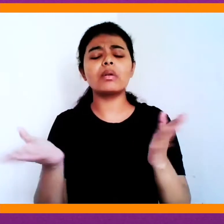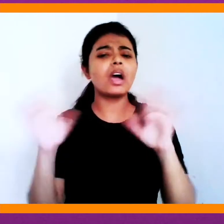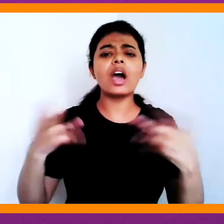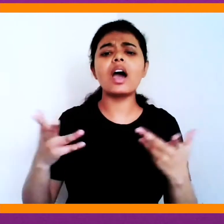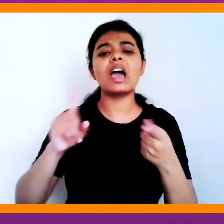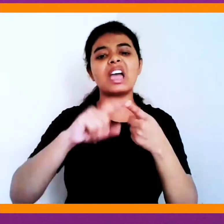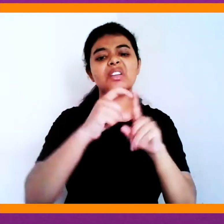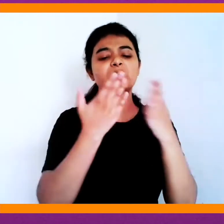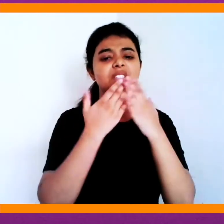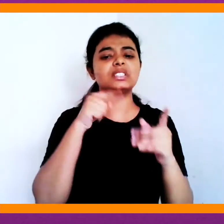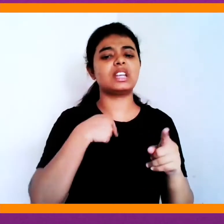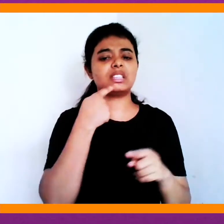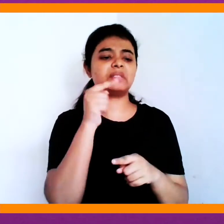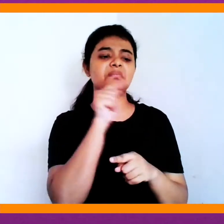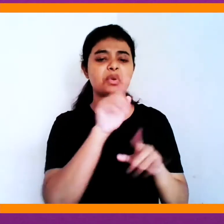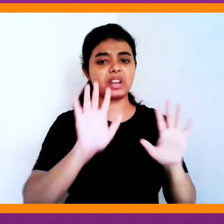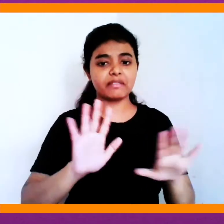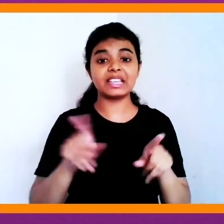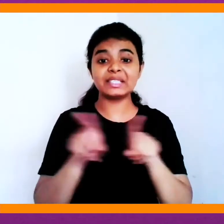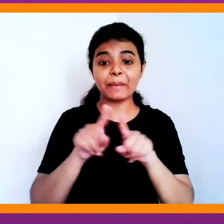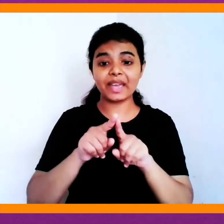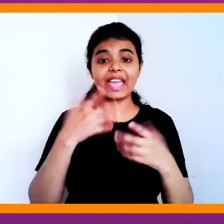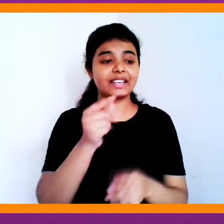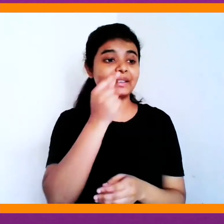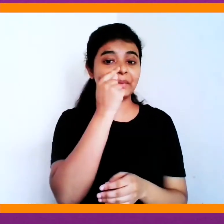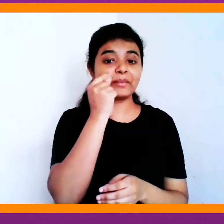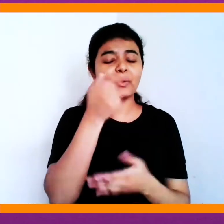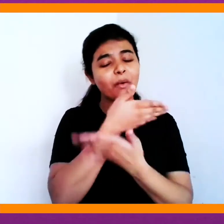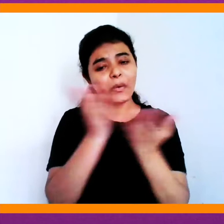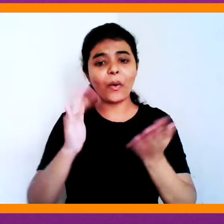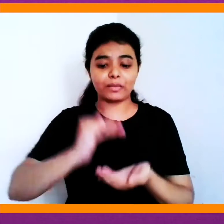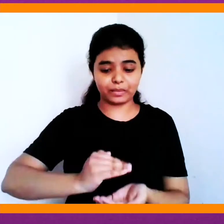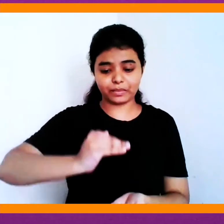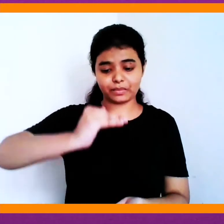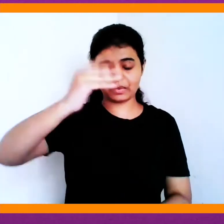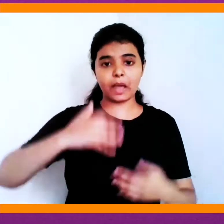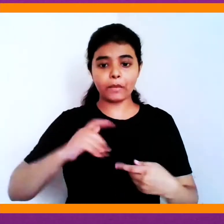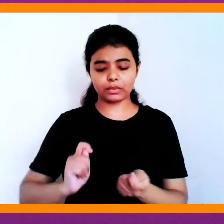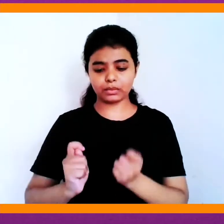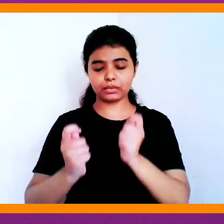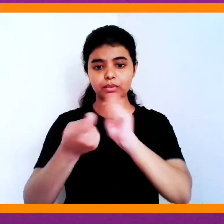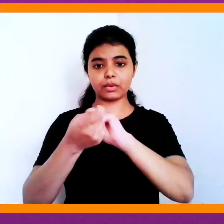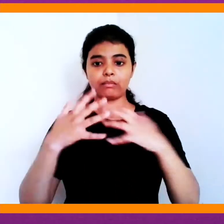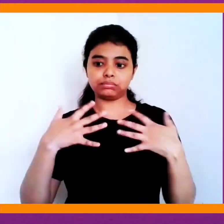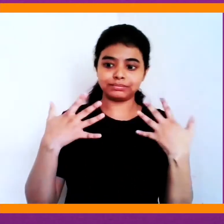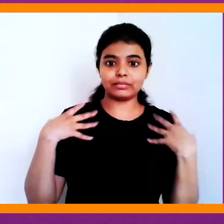by that during the time of puberty or the teenage time is when a person's body is changing and the